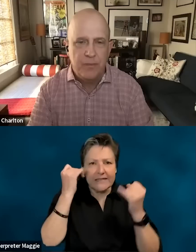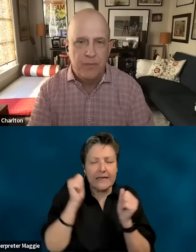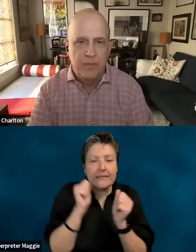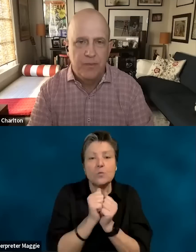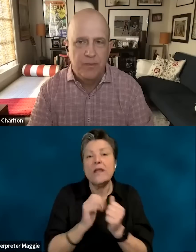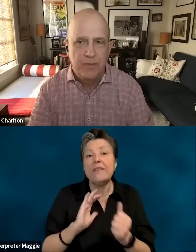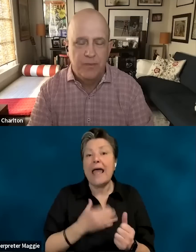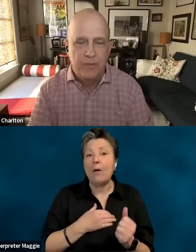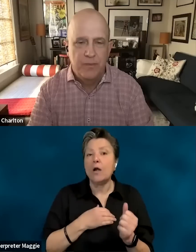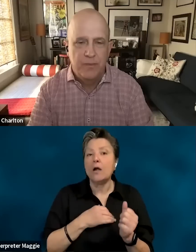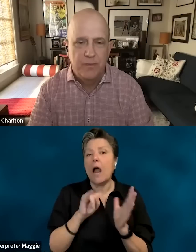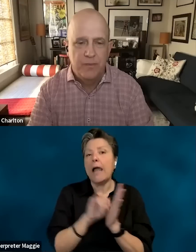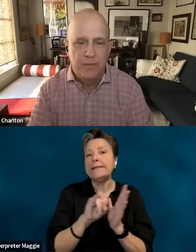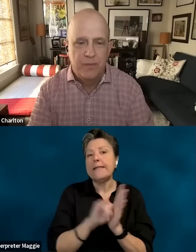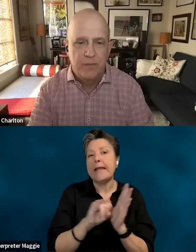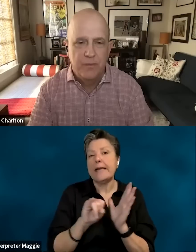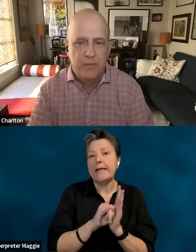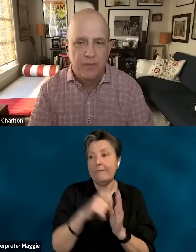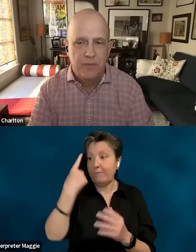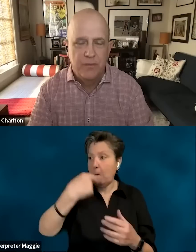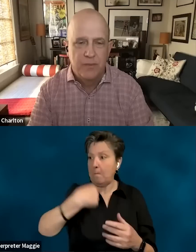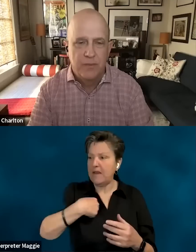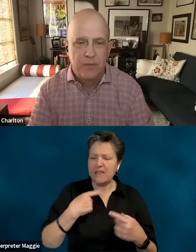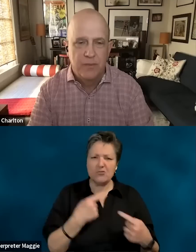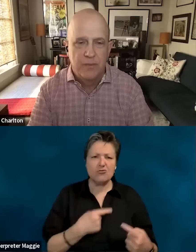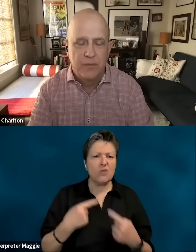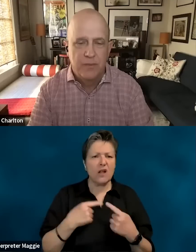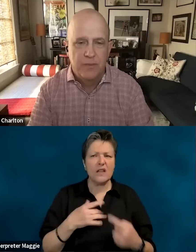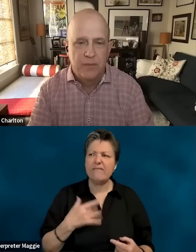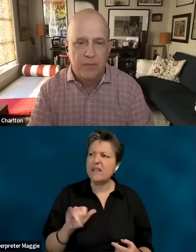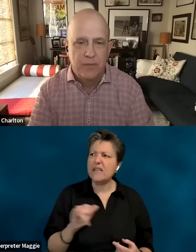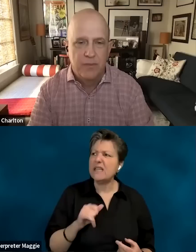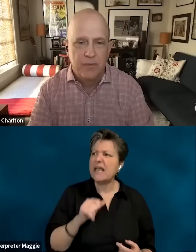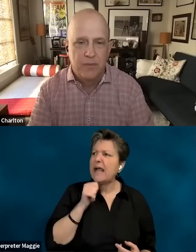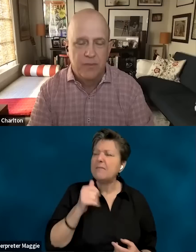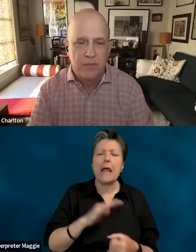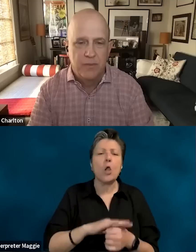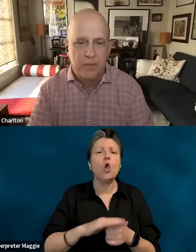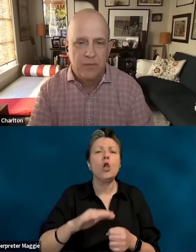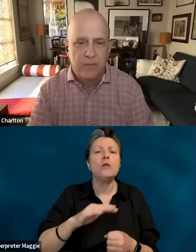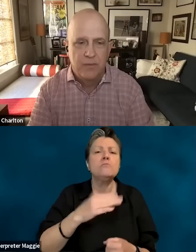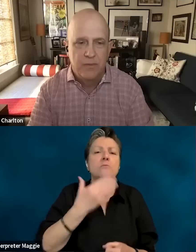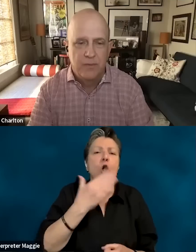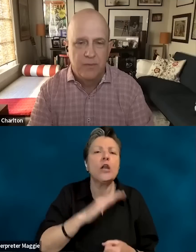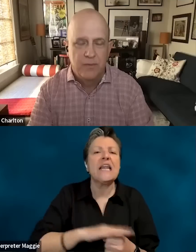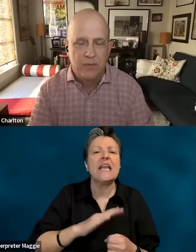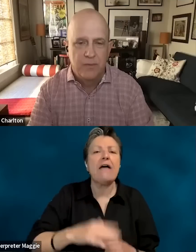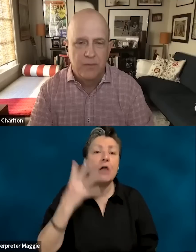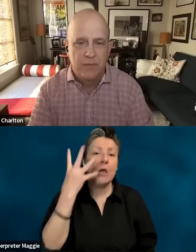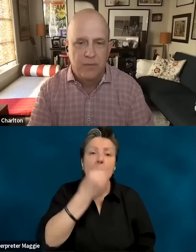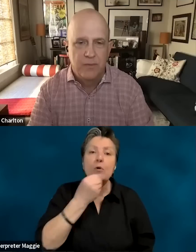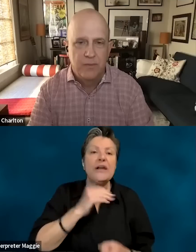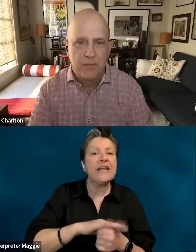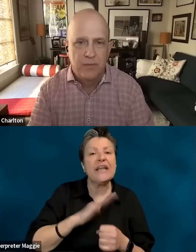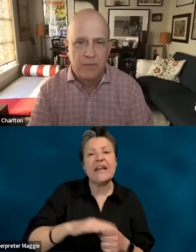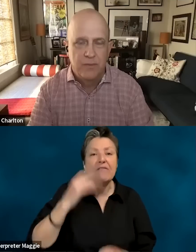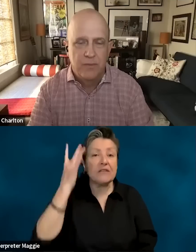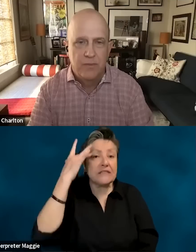So for me the struggle was feeling like, "Oh, maybe I'm just not good enough, pretty enough, talented enough, smart enough, interesting enough",